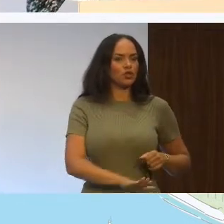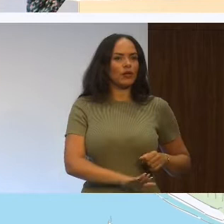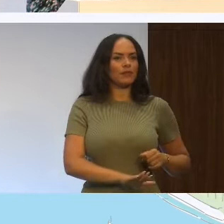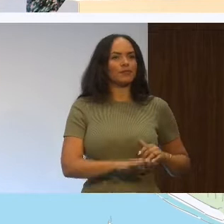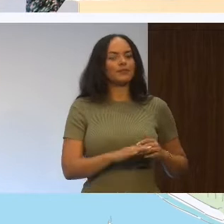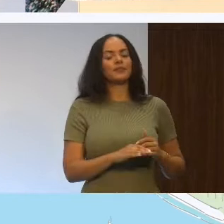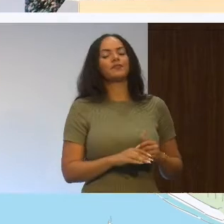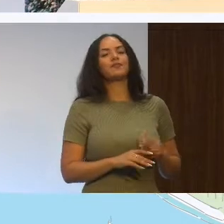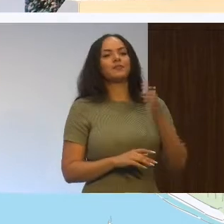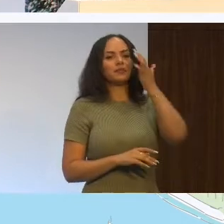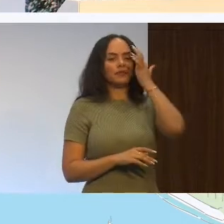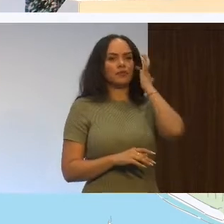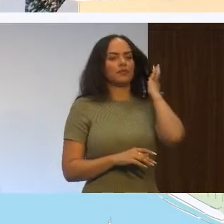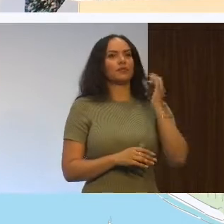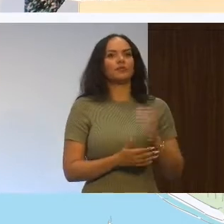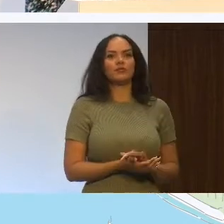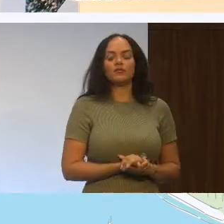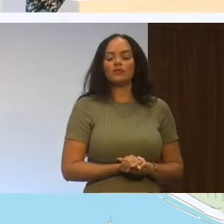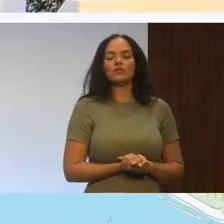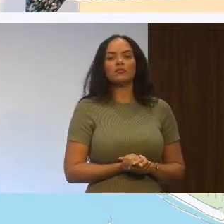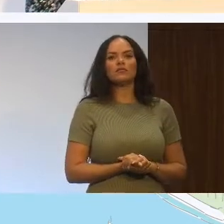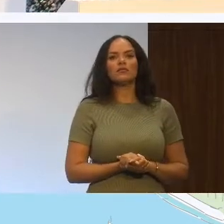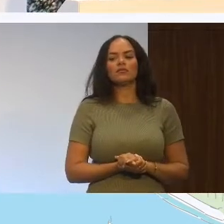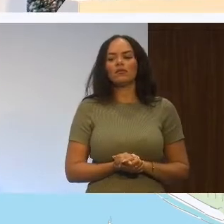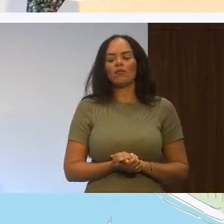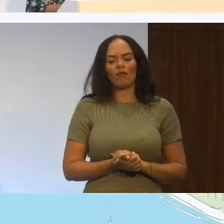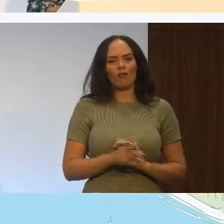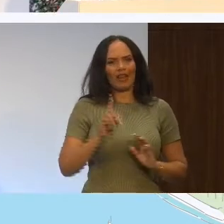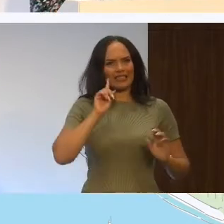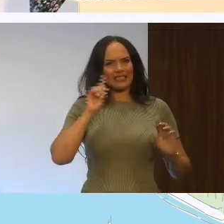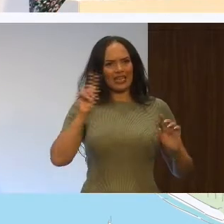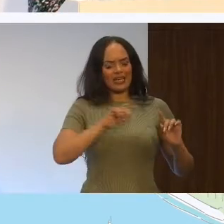And you can see that in general over time, that prevalence is going up.